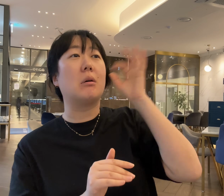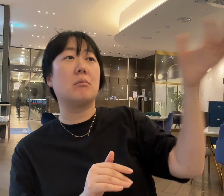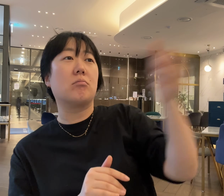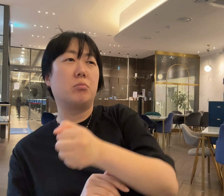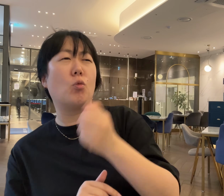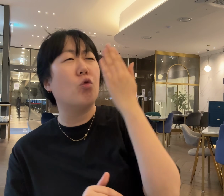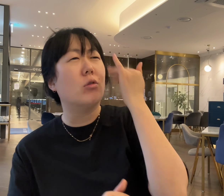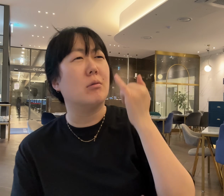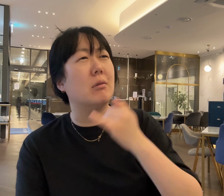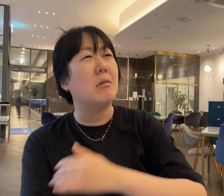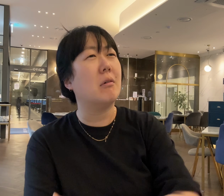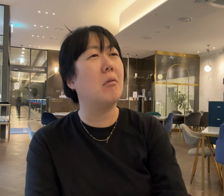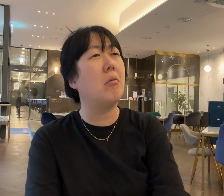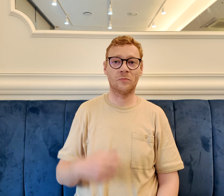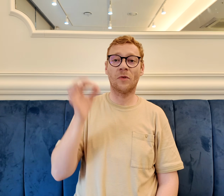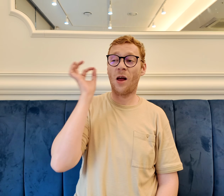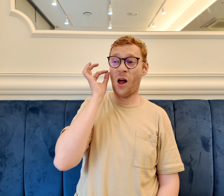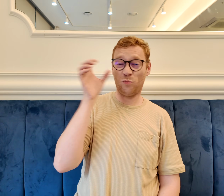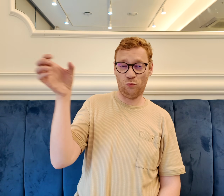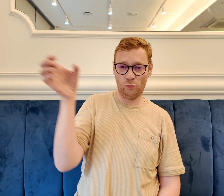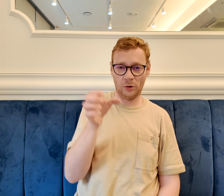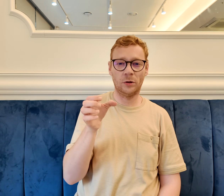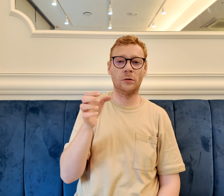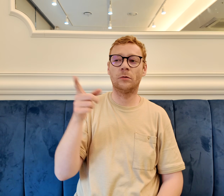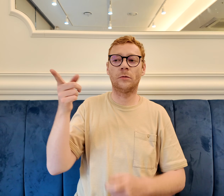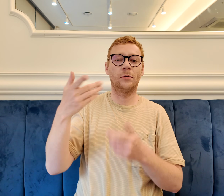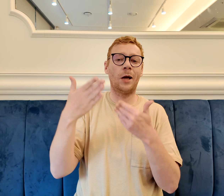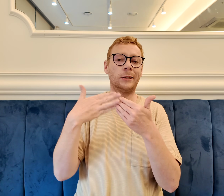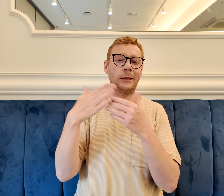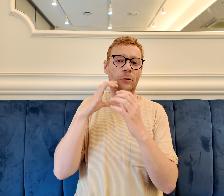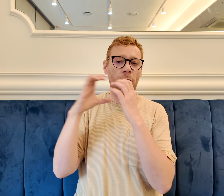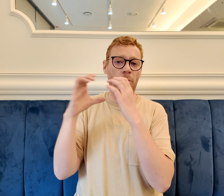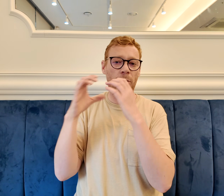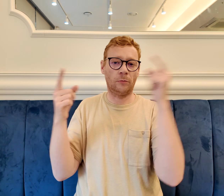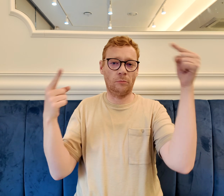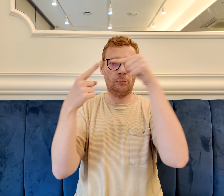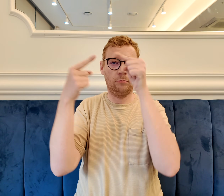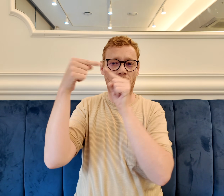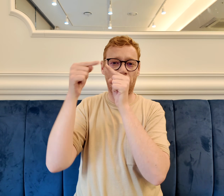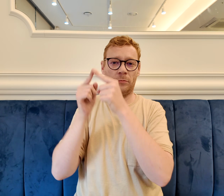bring hearing people on stage? The reason for hiring hearing people is simple : communication is easier.